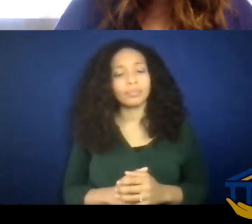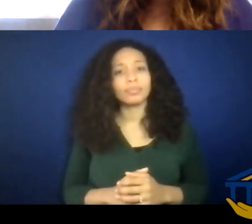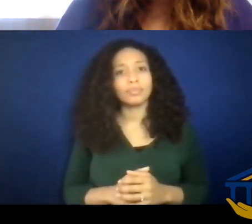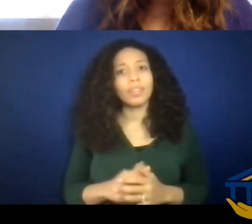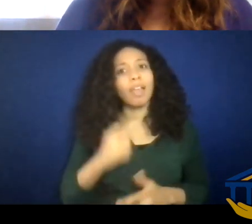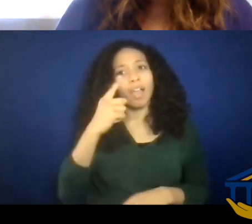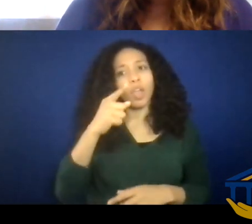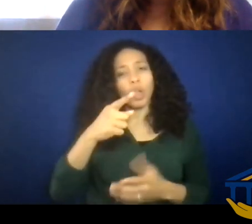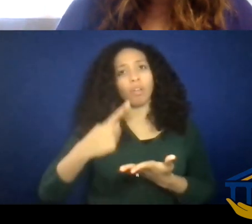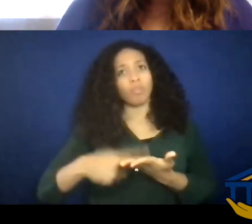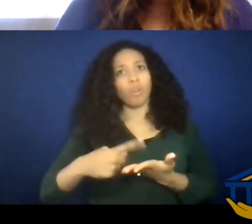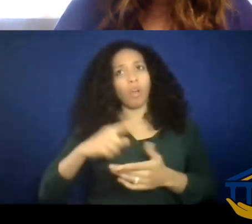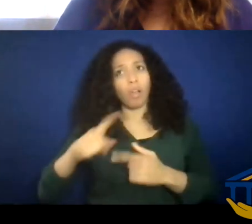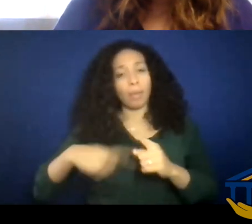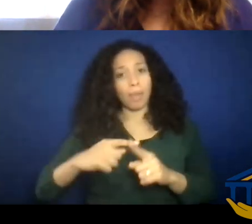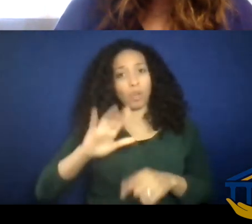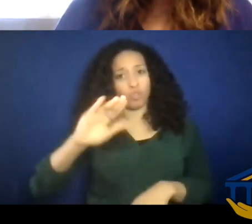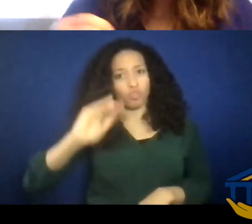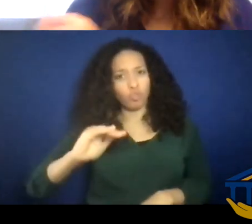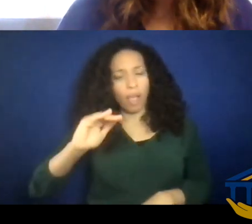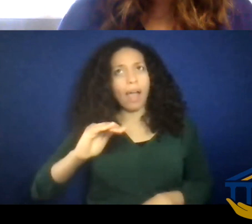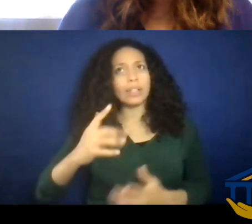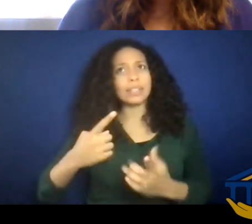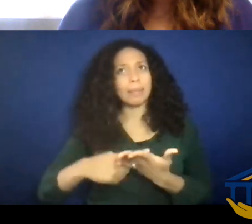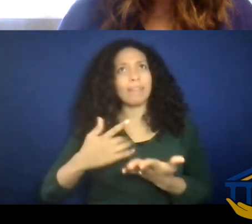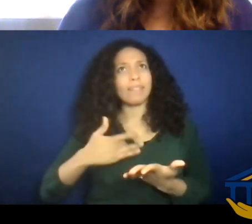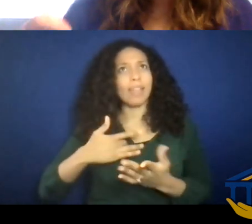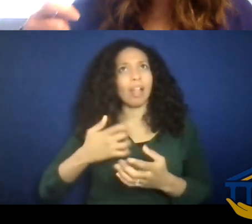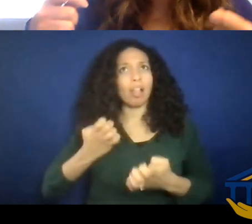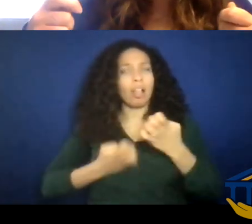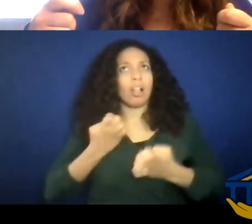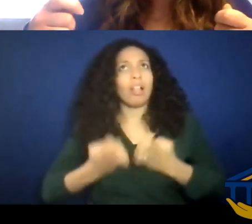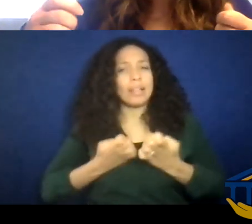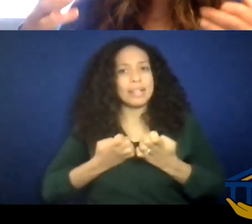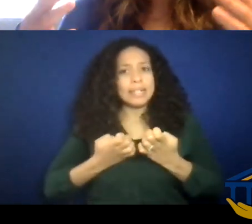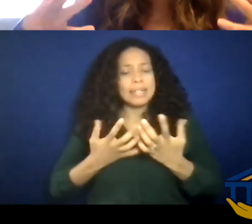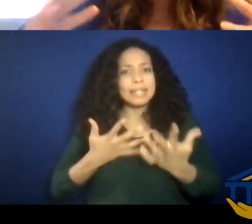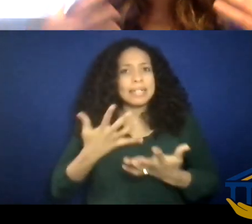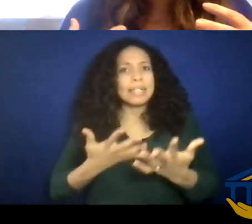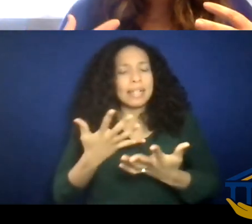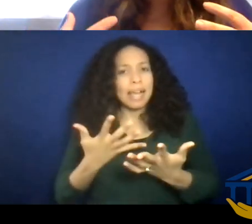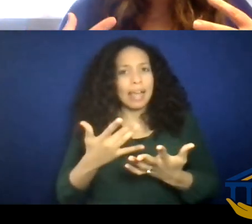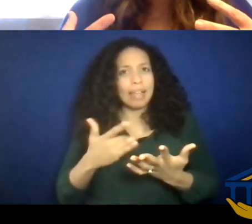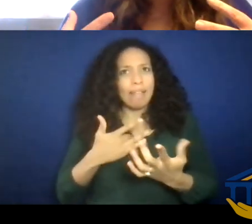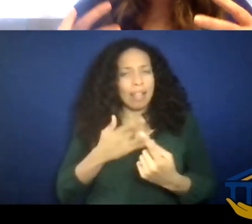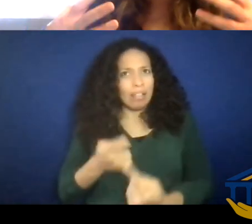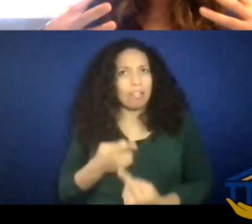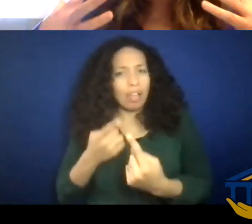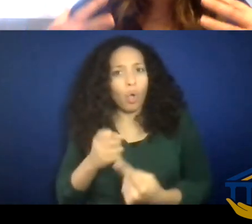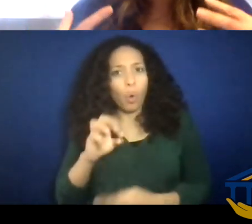parents struggle. If they say something that doesn't quite sit with you or you need time to